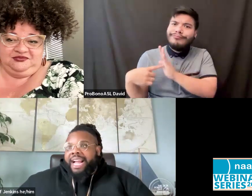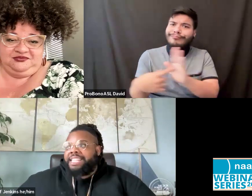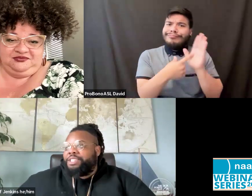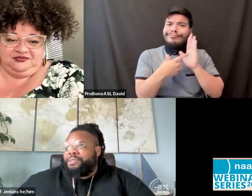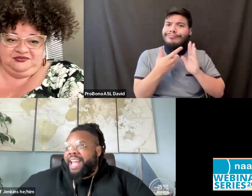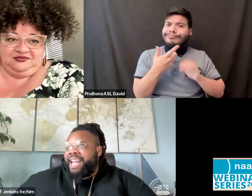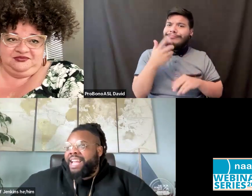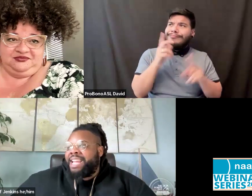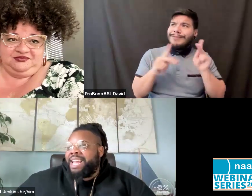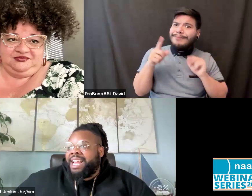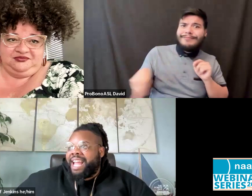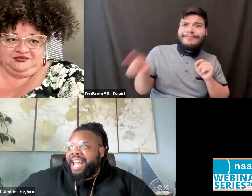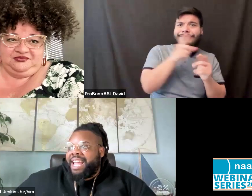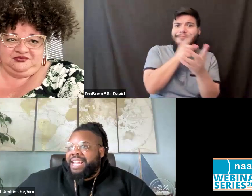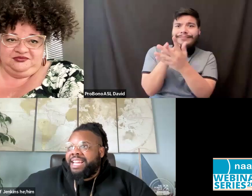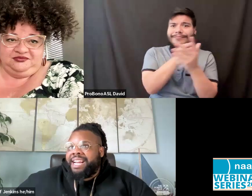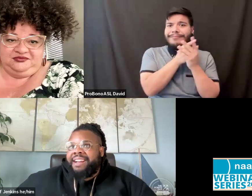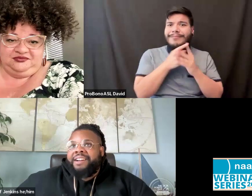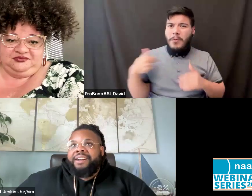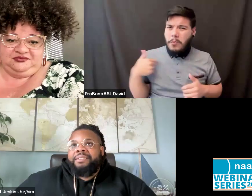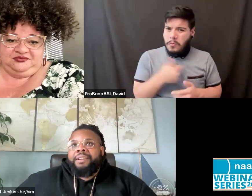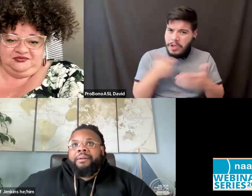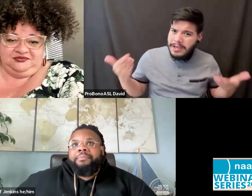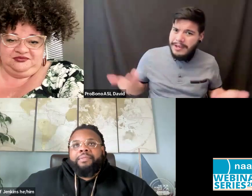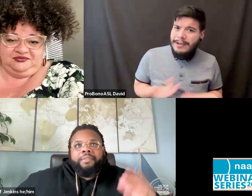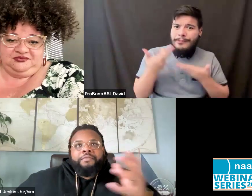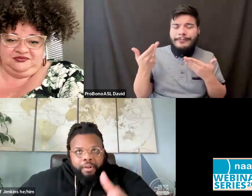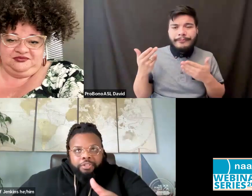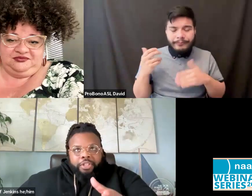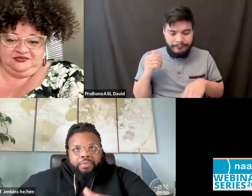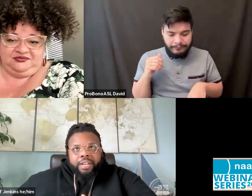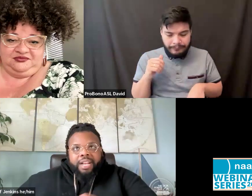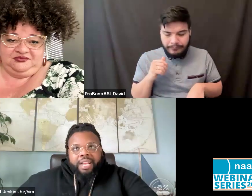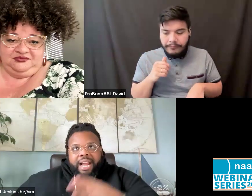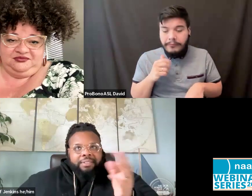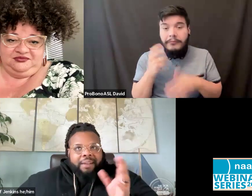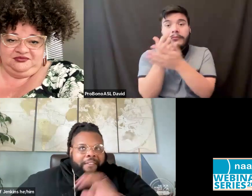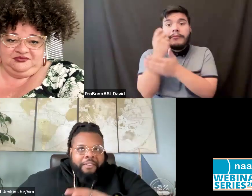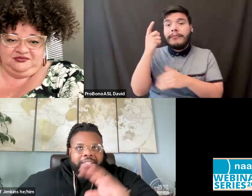I got to do a a well photoshoot and I was like my first,